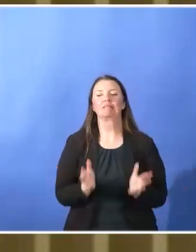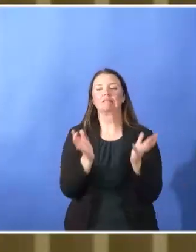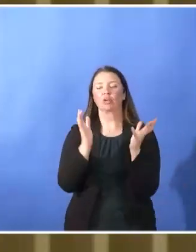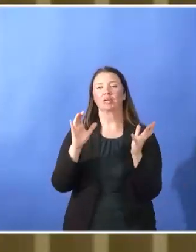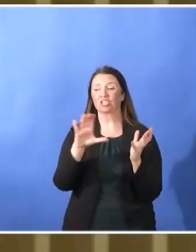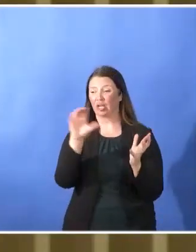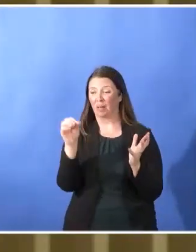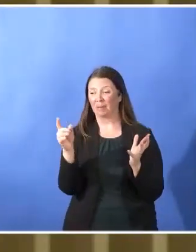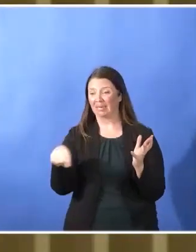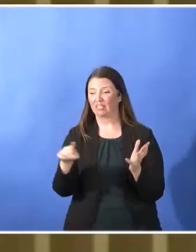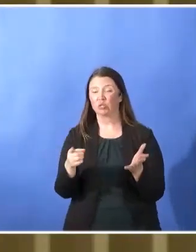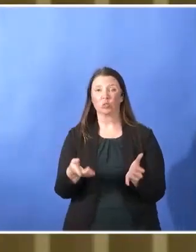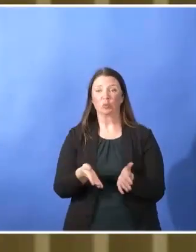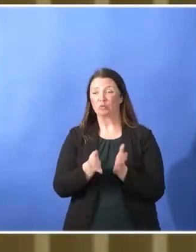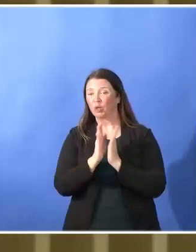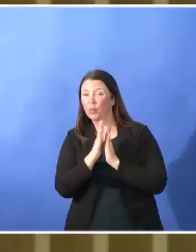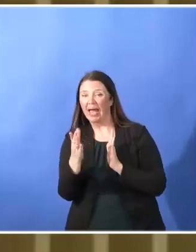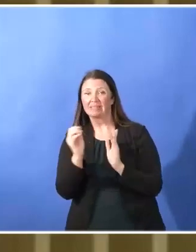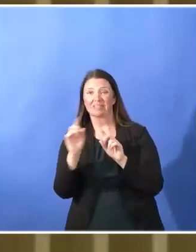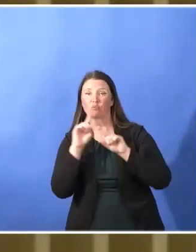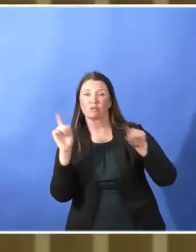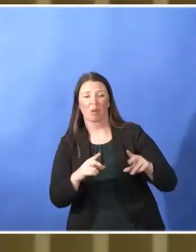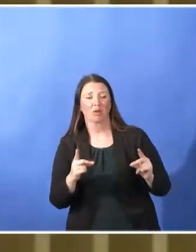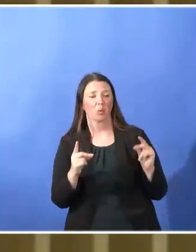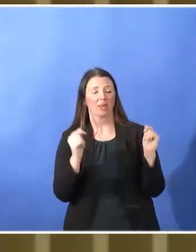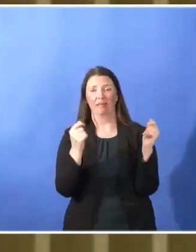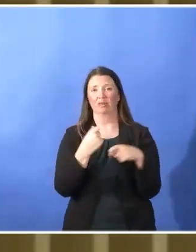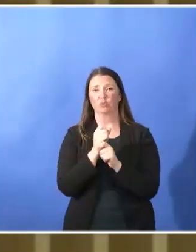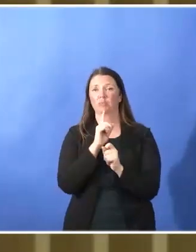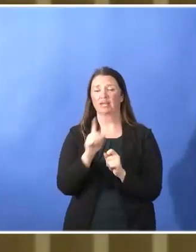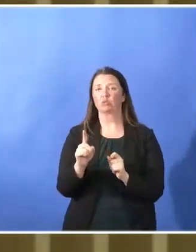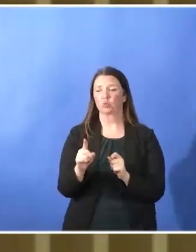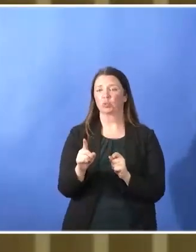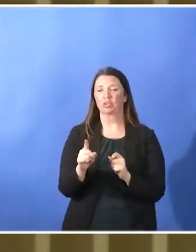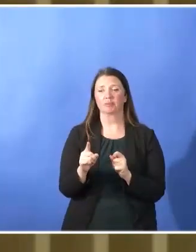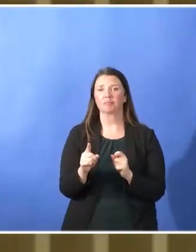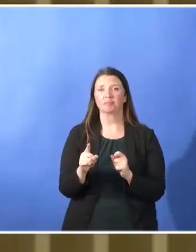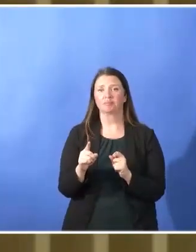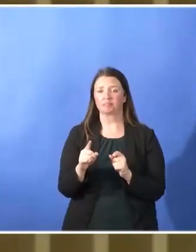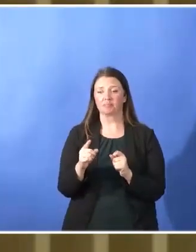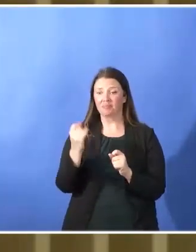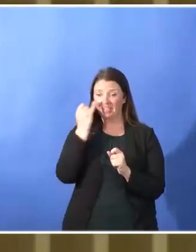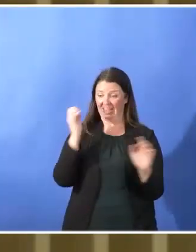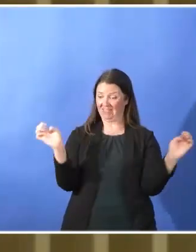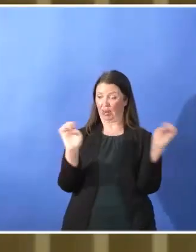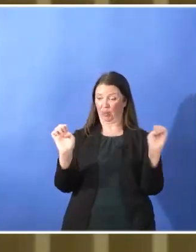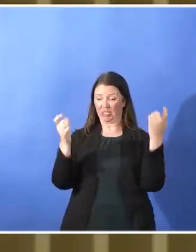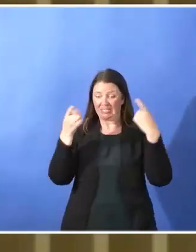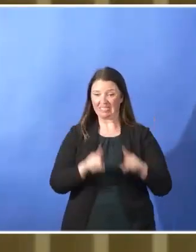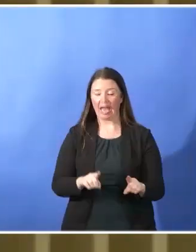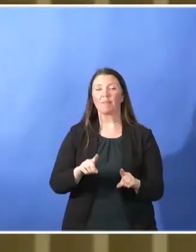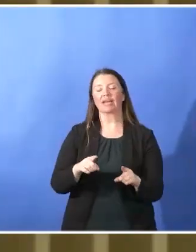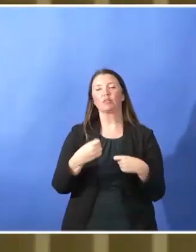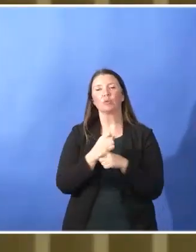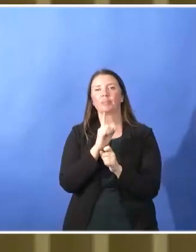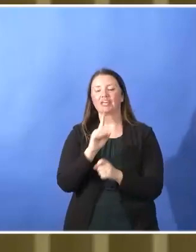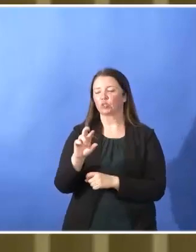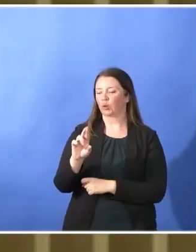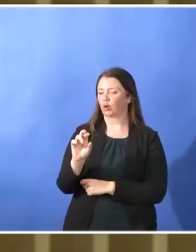TO MOVE QUICKLY ON RE QUESTS WHERE ROAMING IN AN EMERGENCY IS POSSIBLE, WHERE THE HOURS ARE VITALLY CRITICAL.